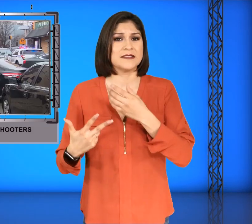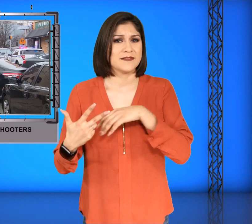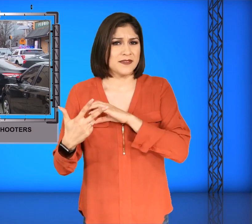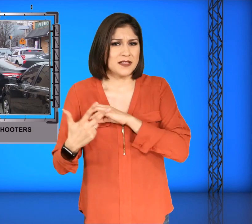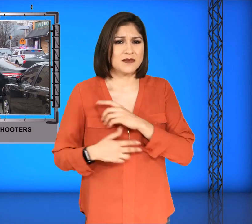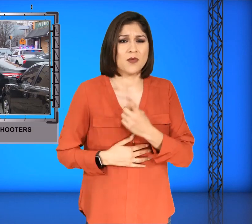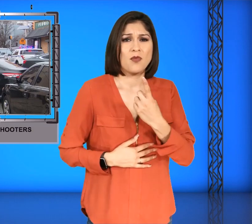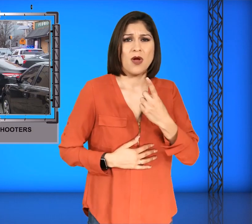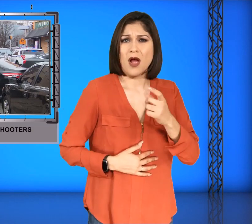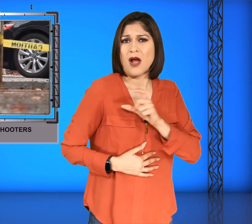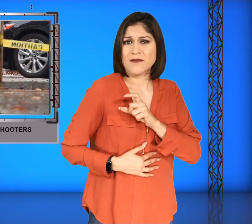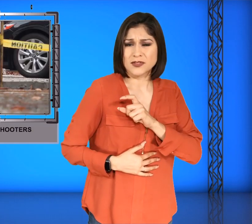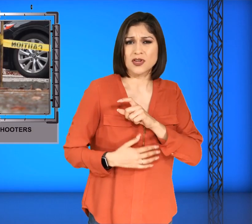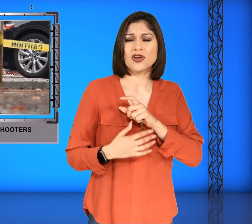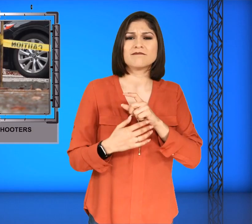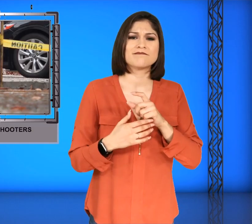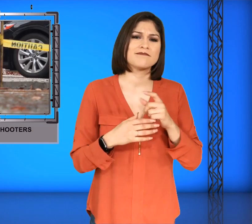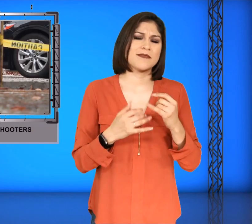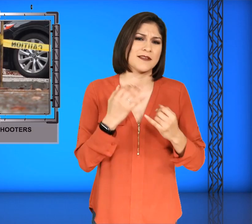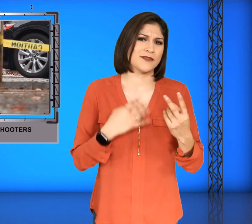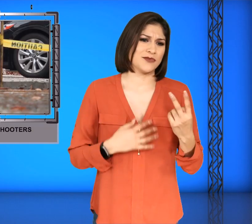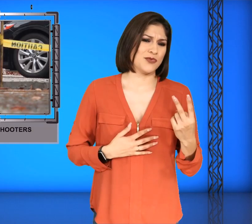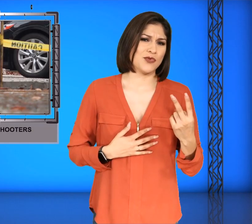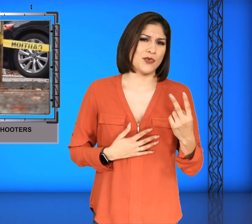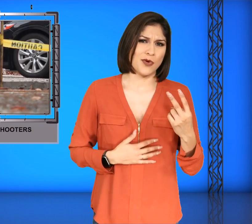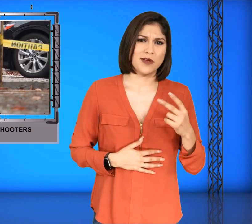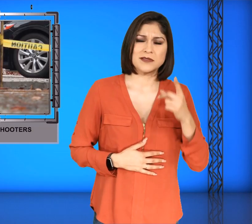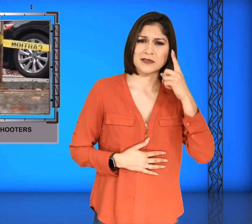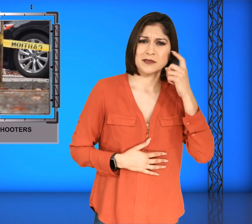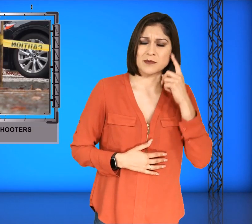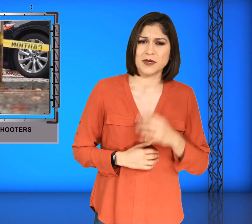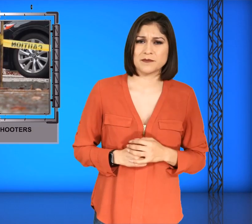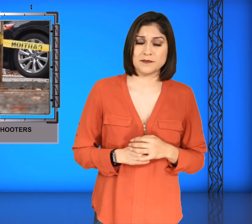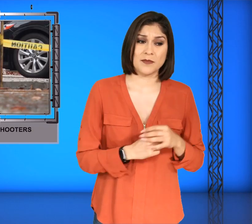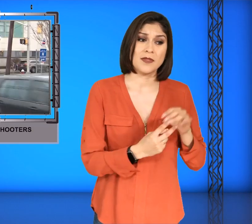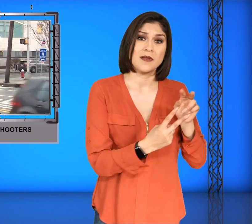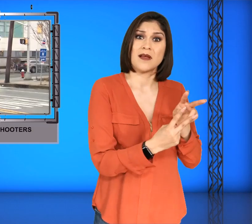three civilians, one police officer and the two suspects.